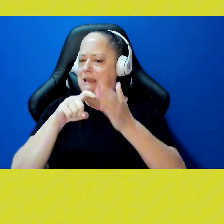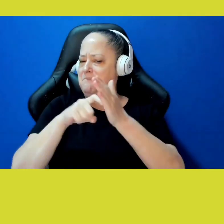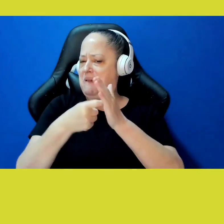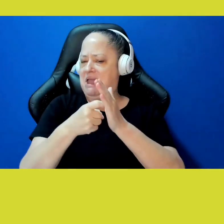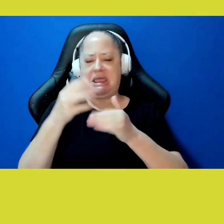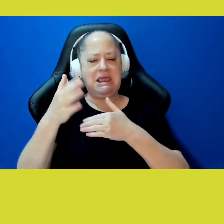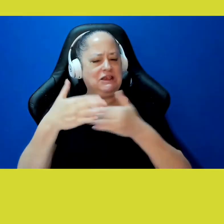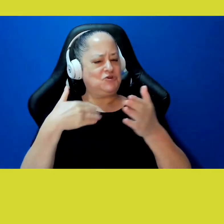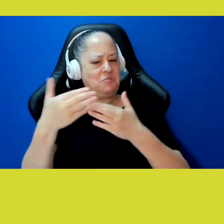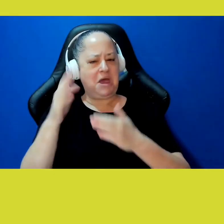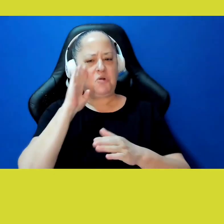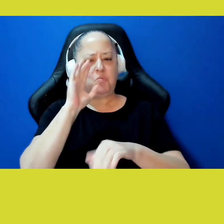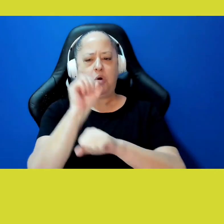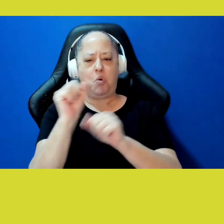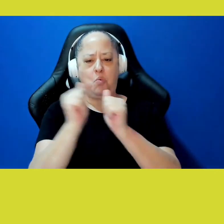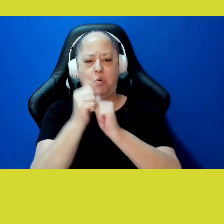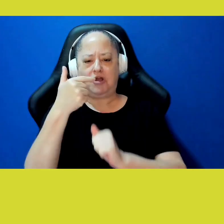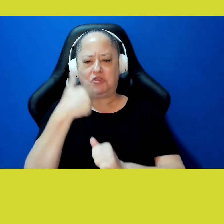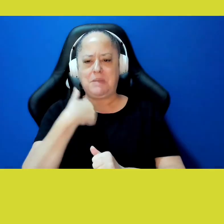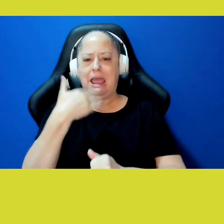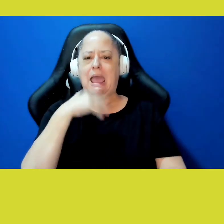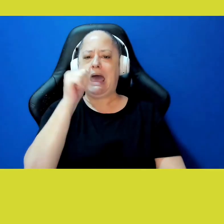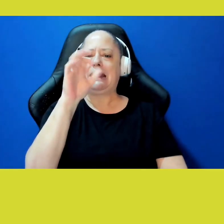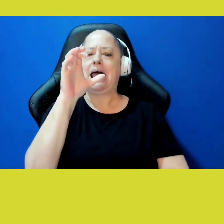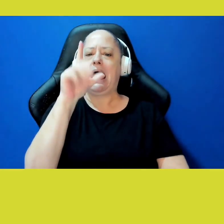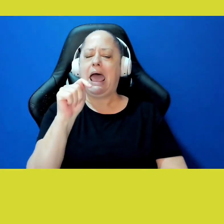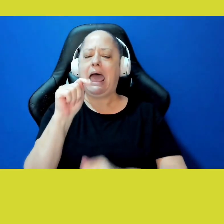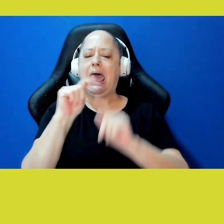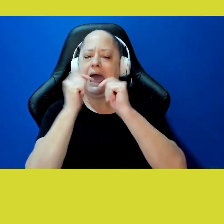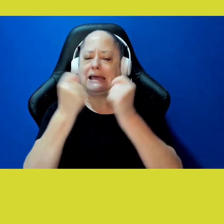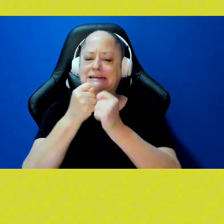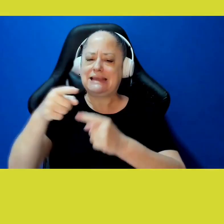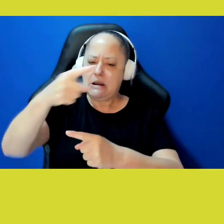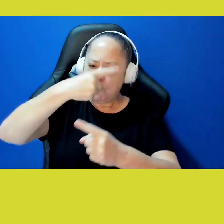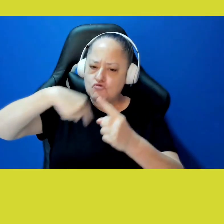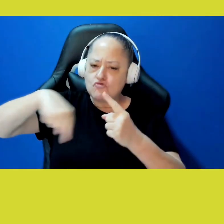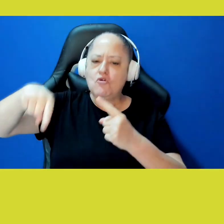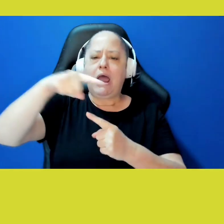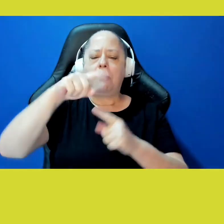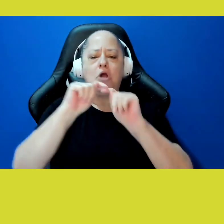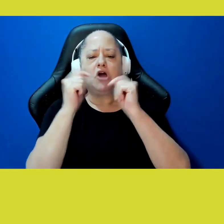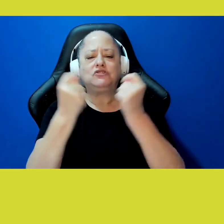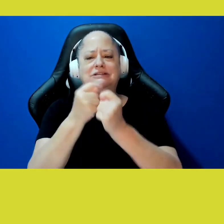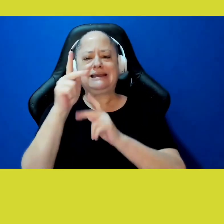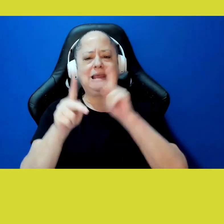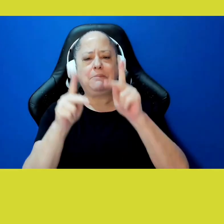work with me" and I had an act team I had a wrap-around team of people that I could call and turn to. So